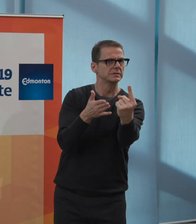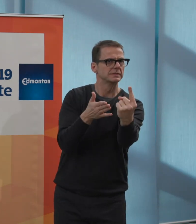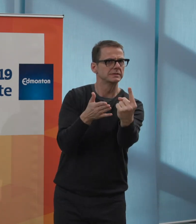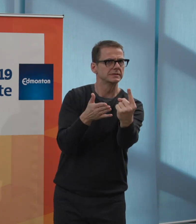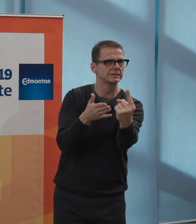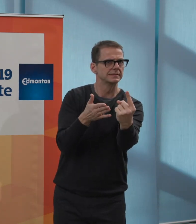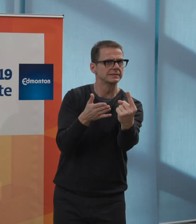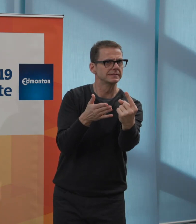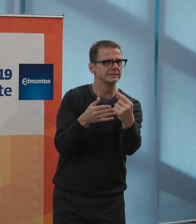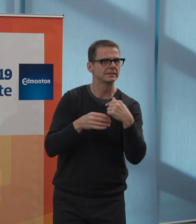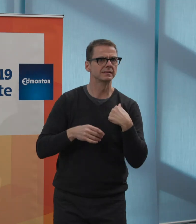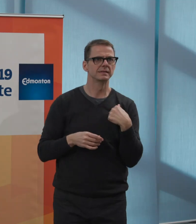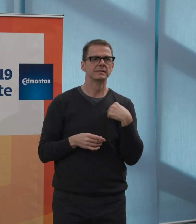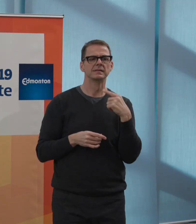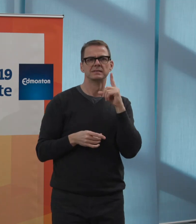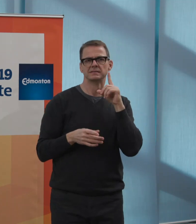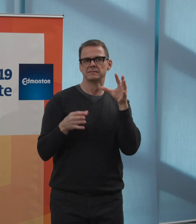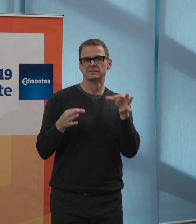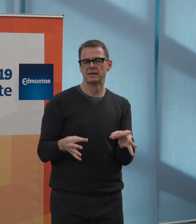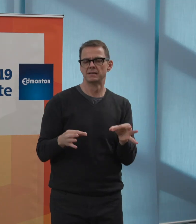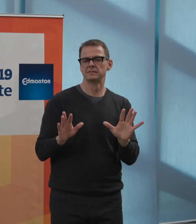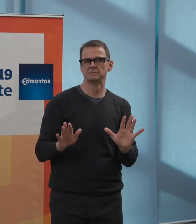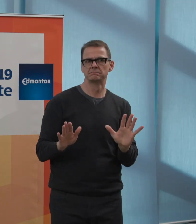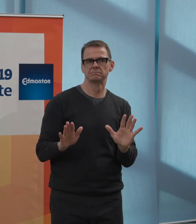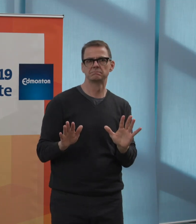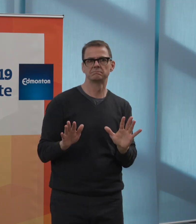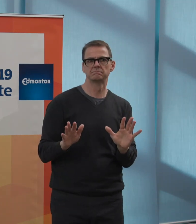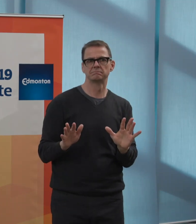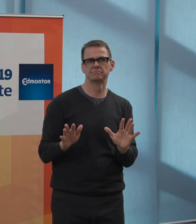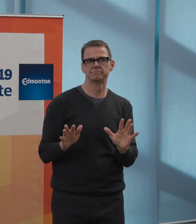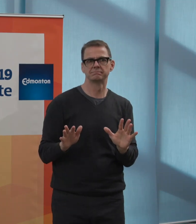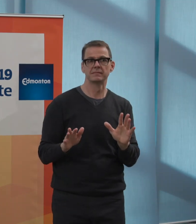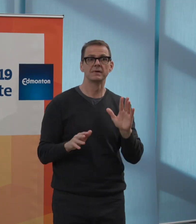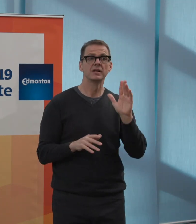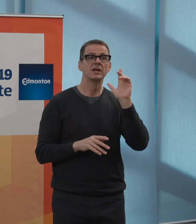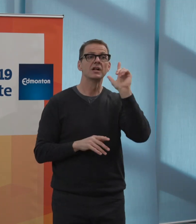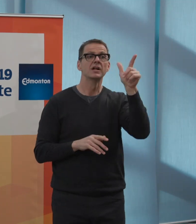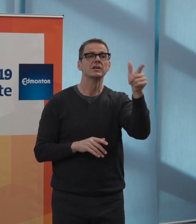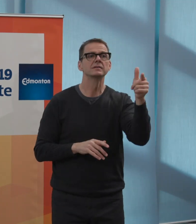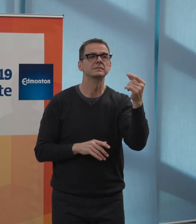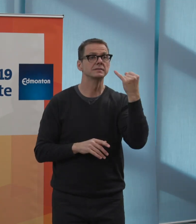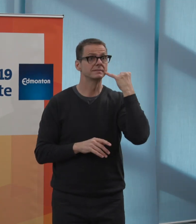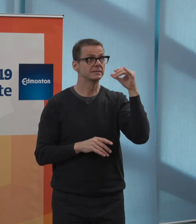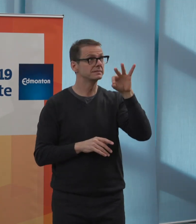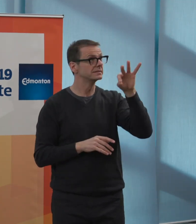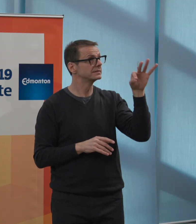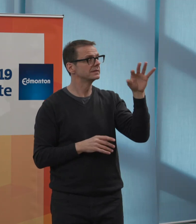governments we would certainly revisit this